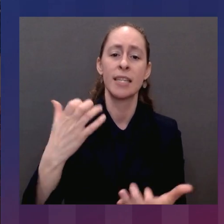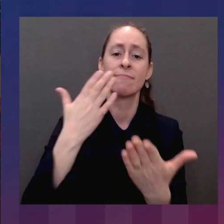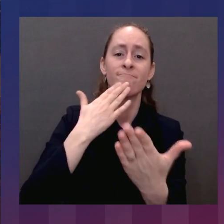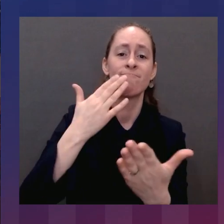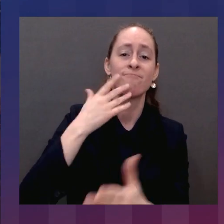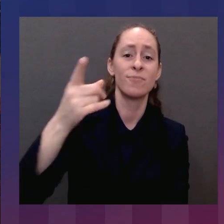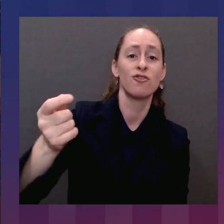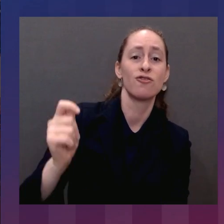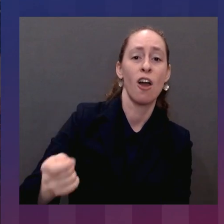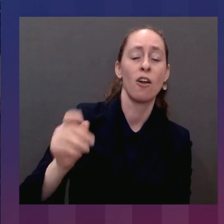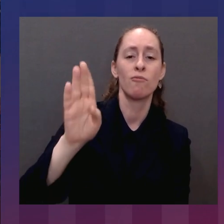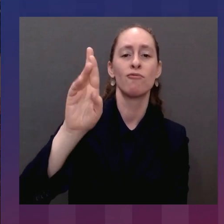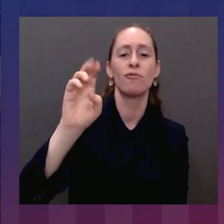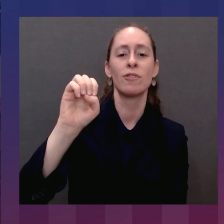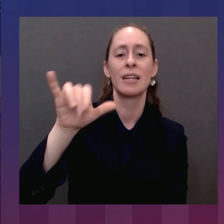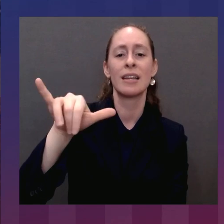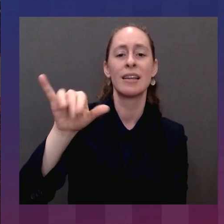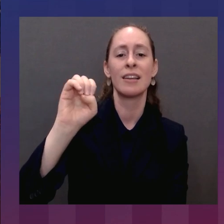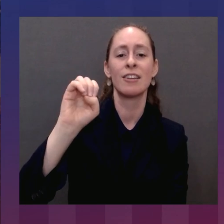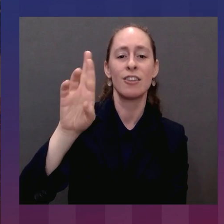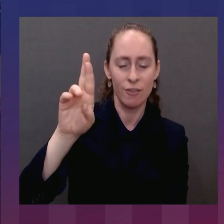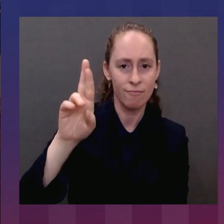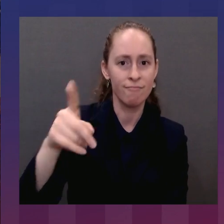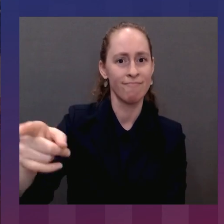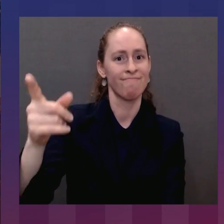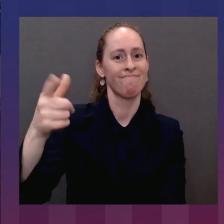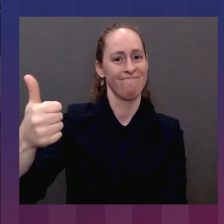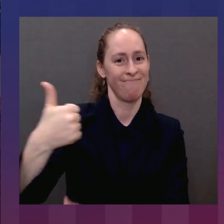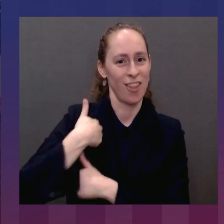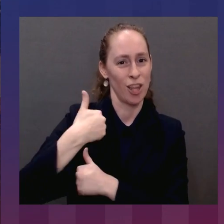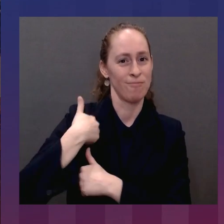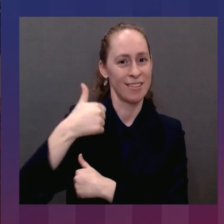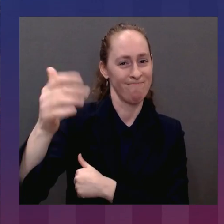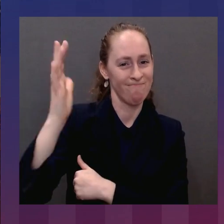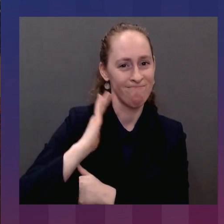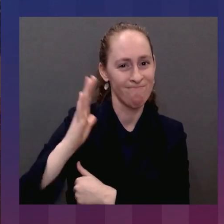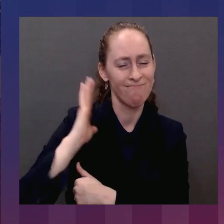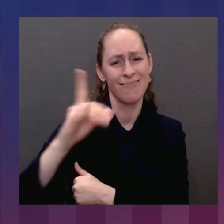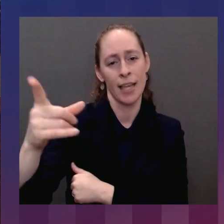Justice of the United States Supreme Court. Justice Breyer, thank you for your service.